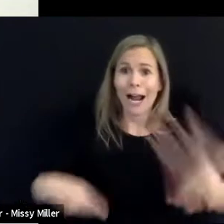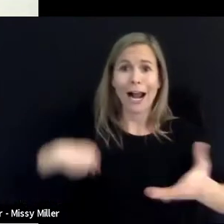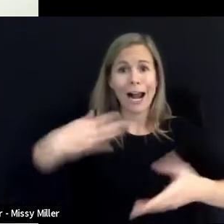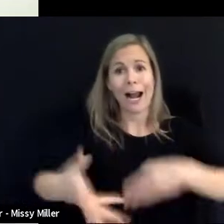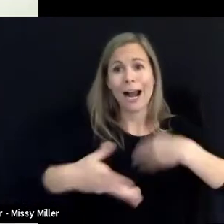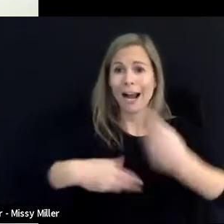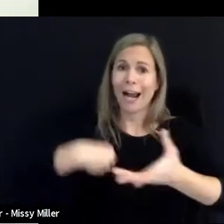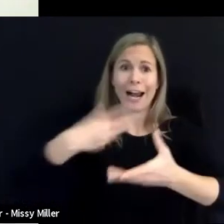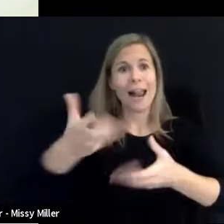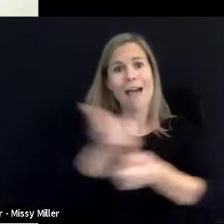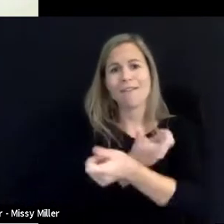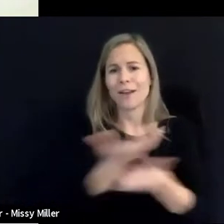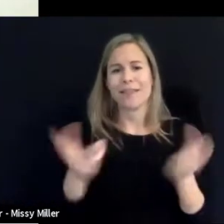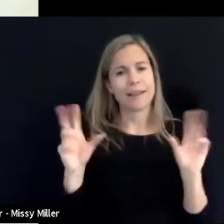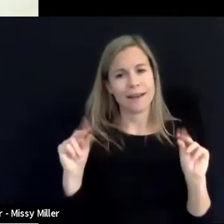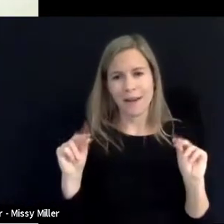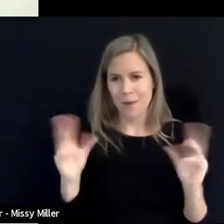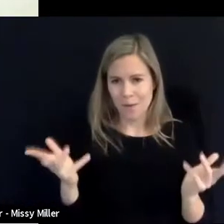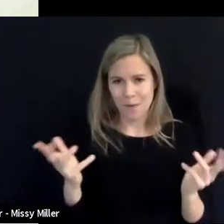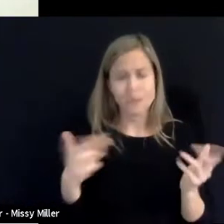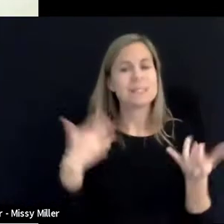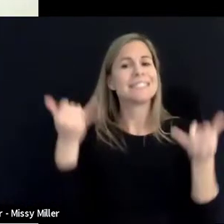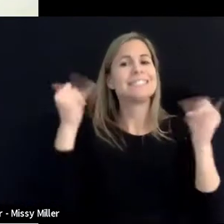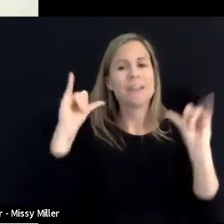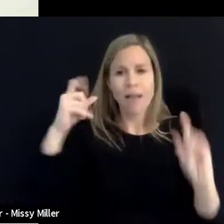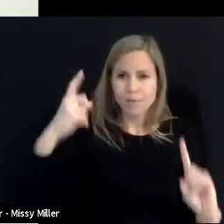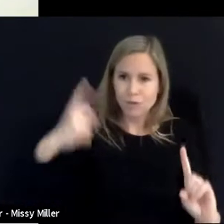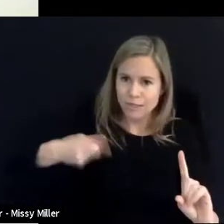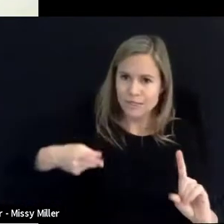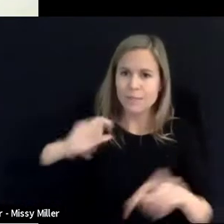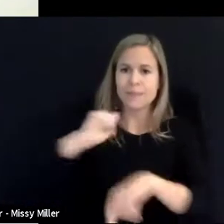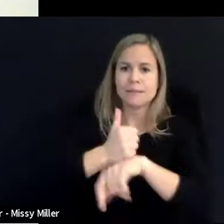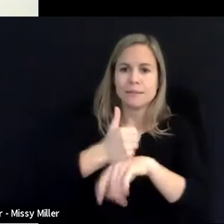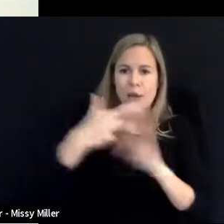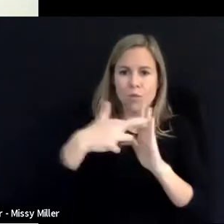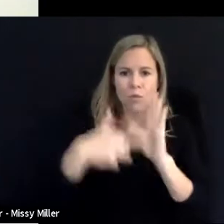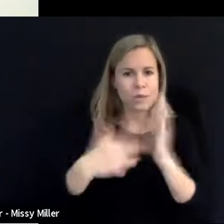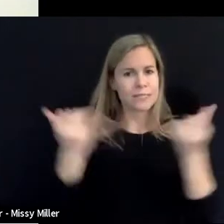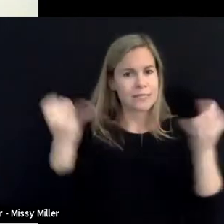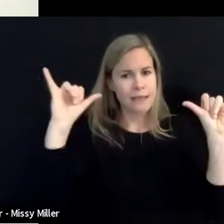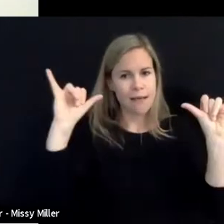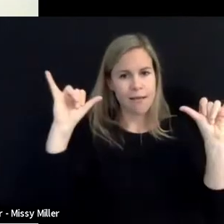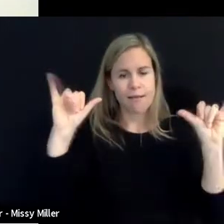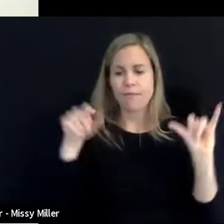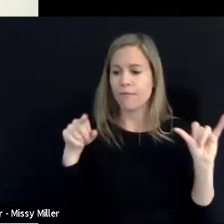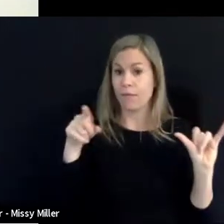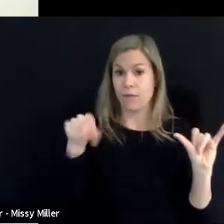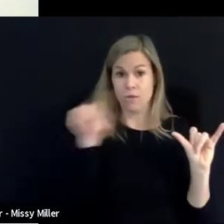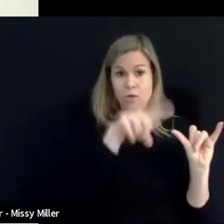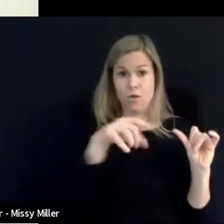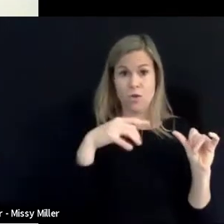So no pass on discipline. Because your child has disabilities, does not give them a break on learning